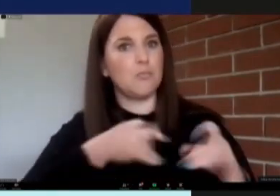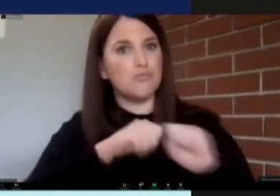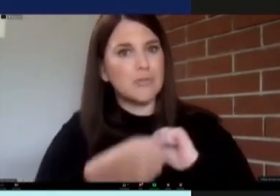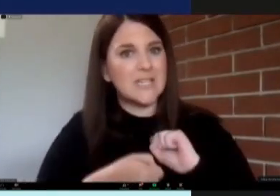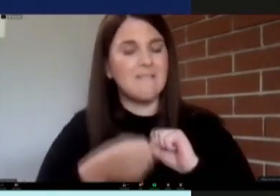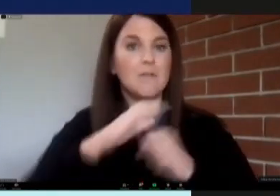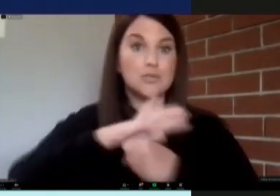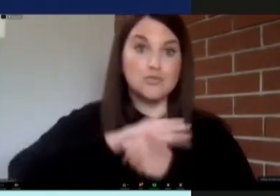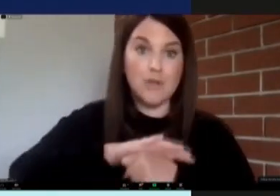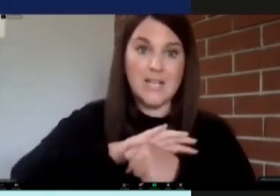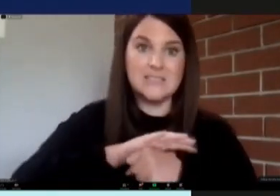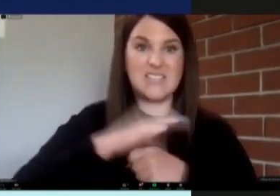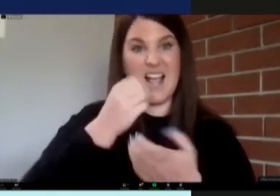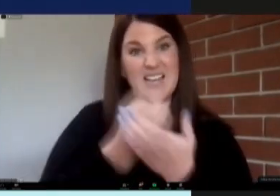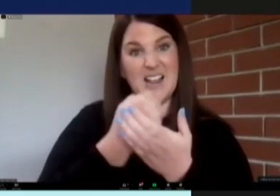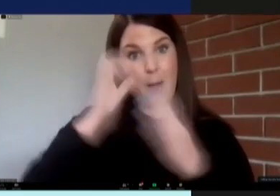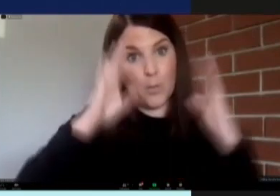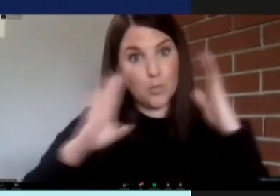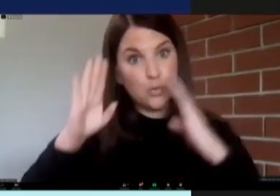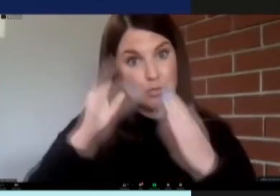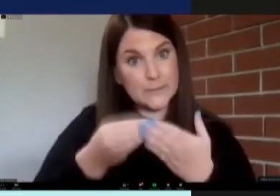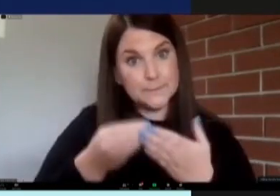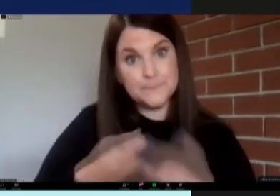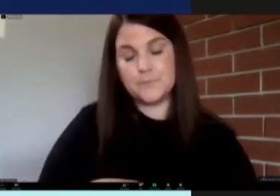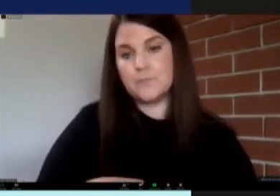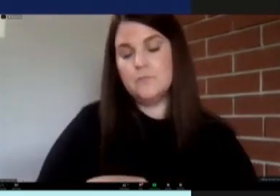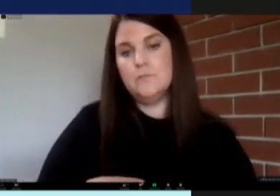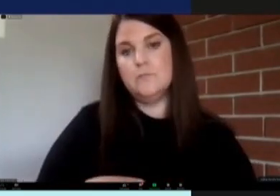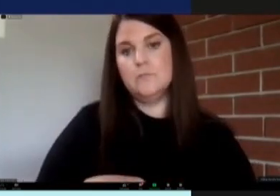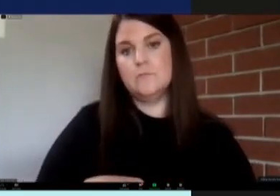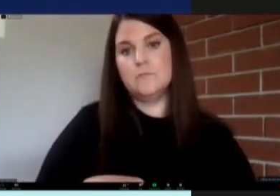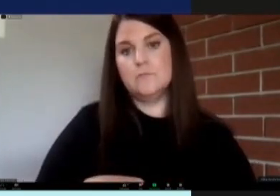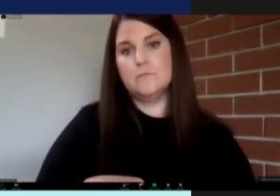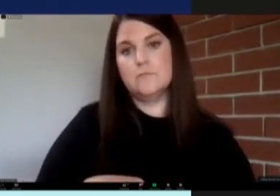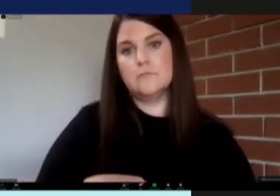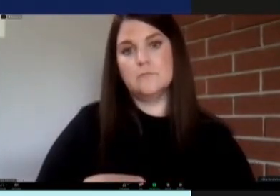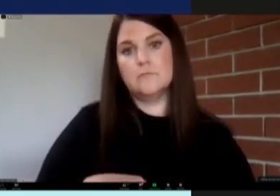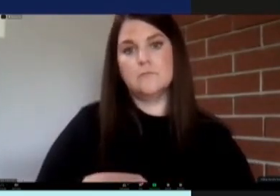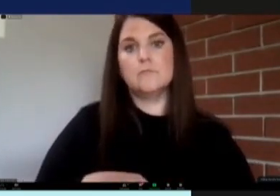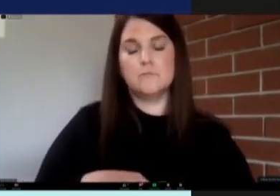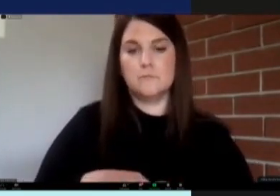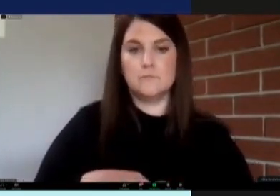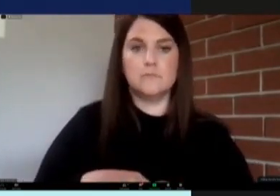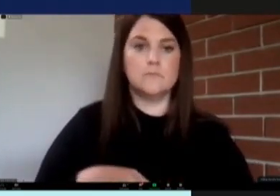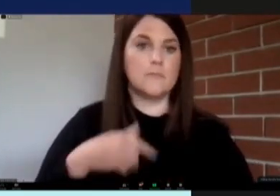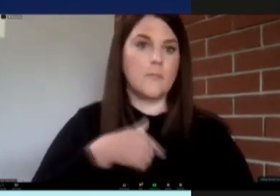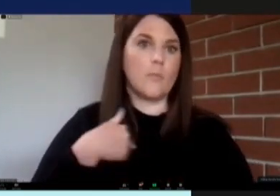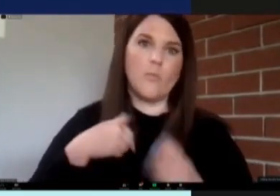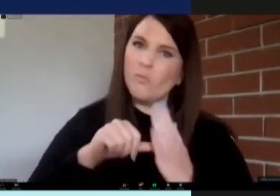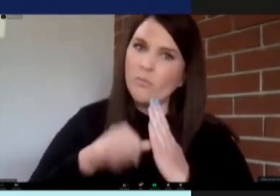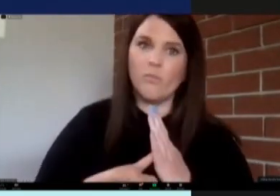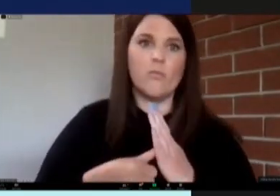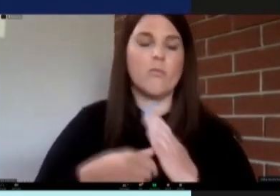and economic worry, and are superimposed on inequities in access to timely diagnosis and